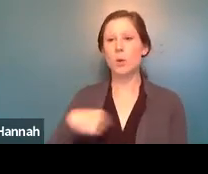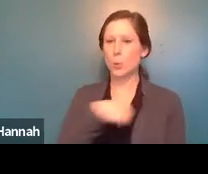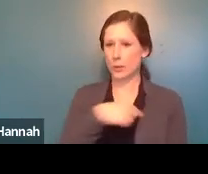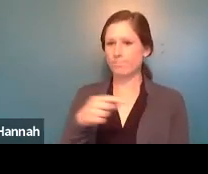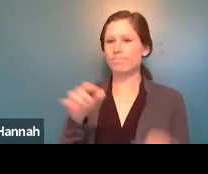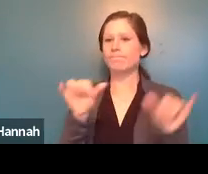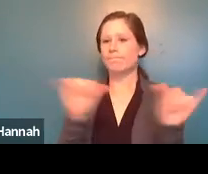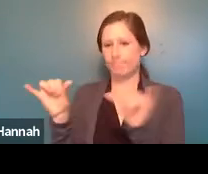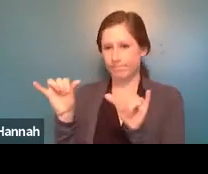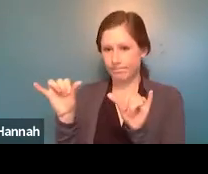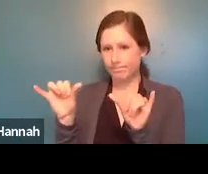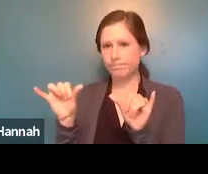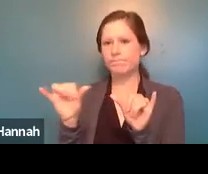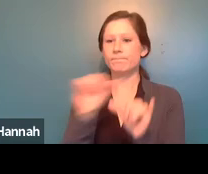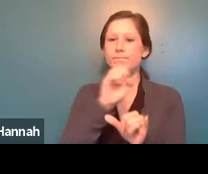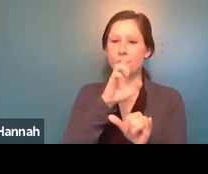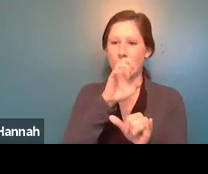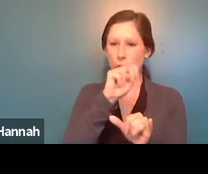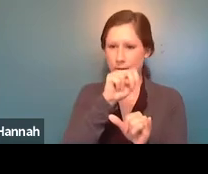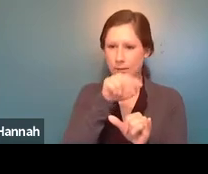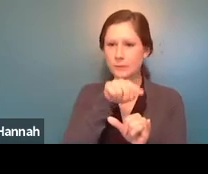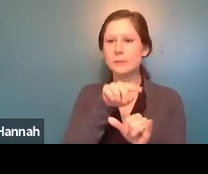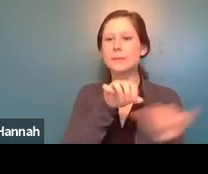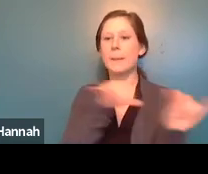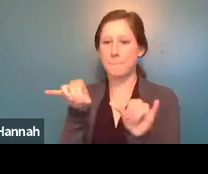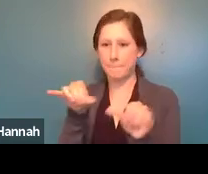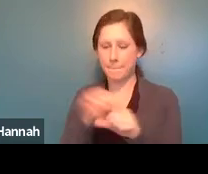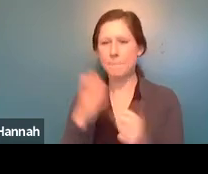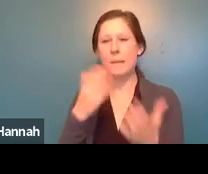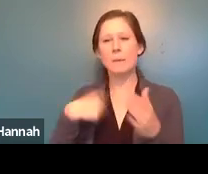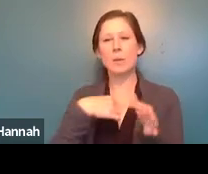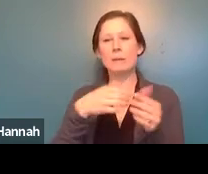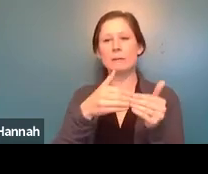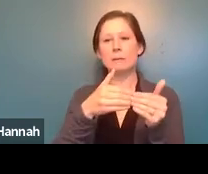same place as Erin, maybe even just a little behind that. So we